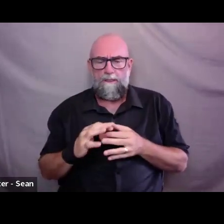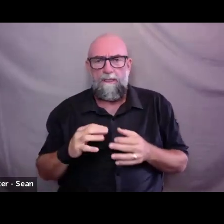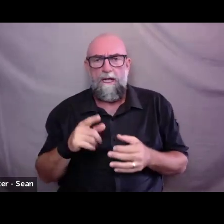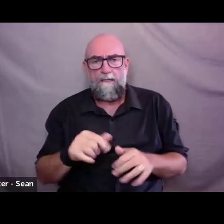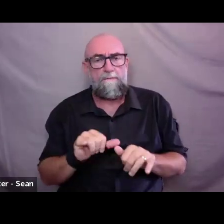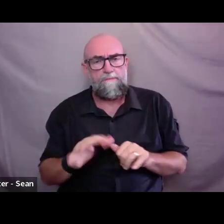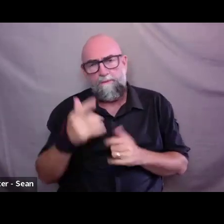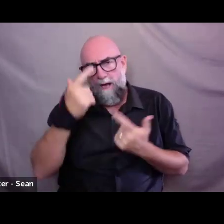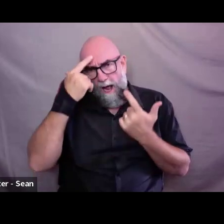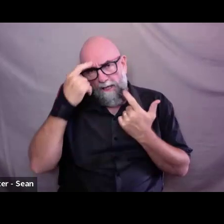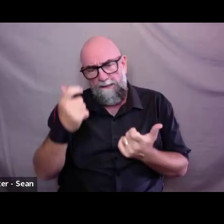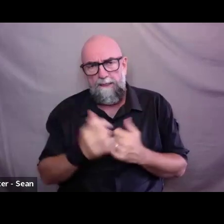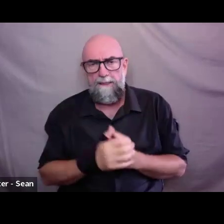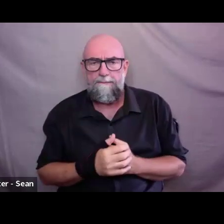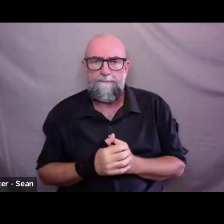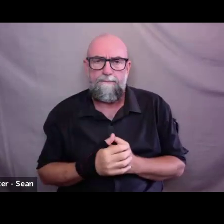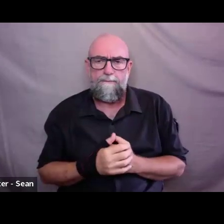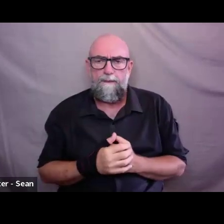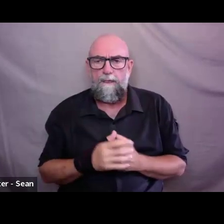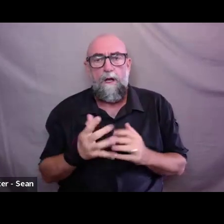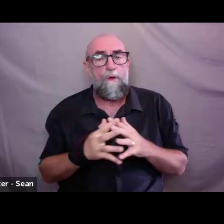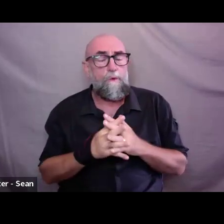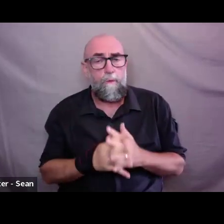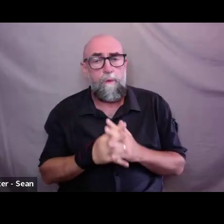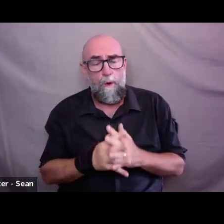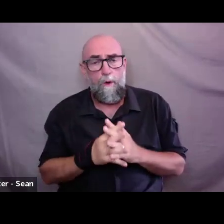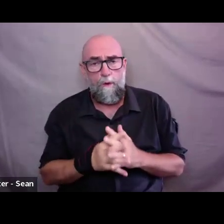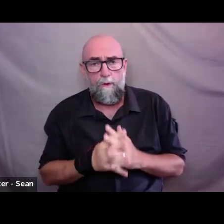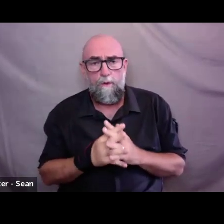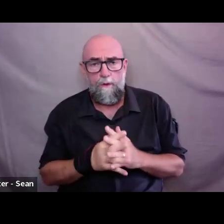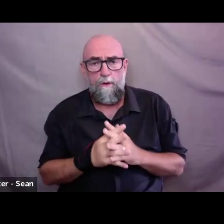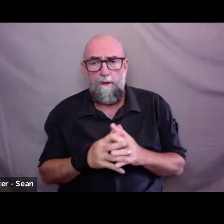joking!